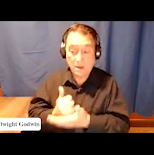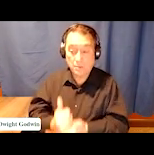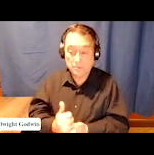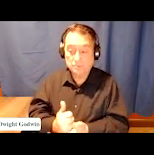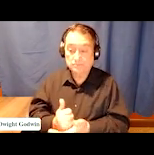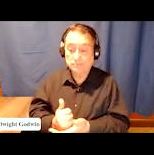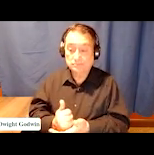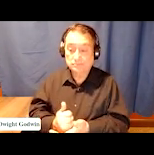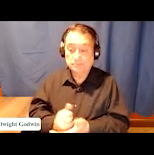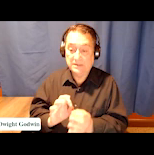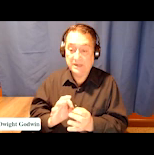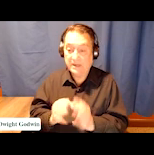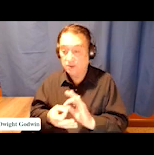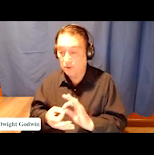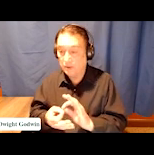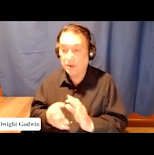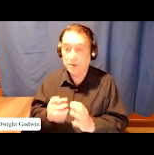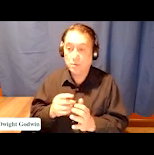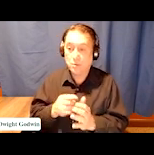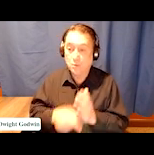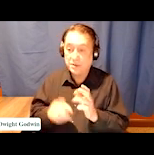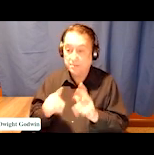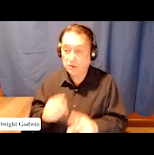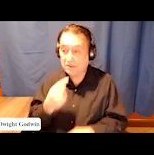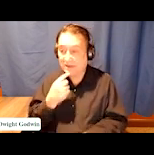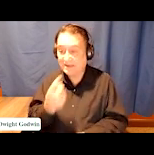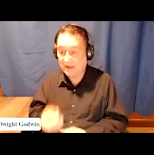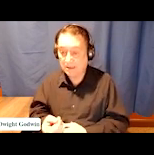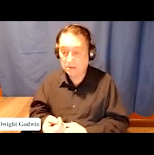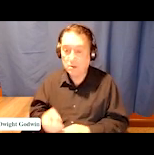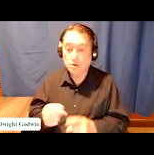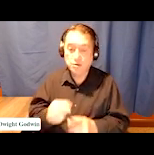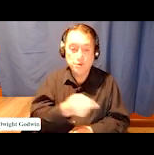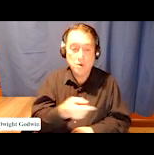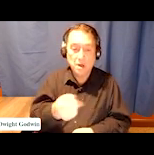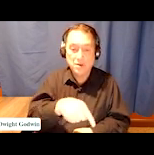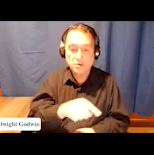interpret what the person is saying to those that don't have IDD,